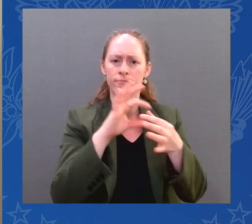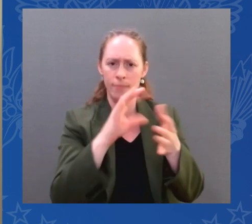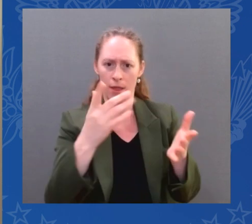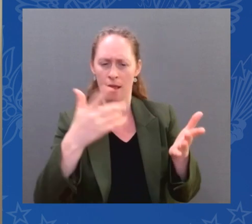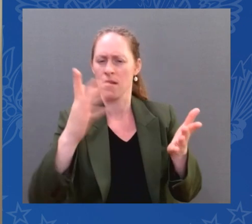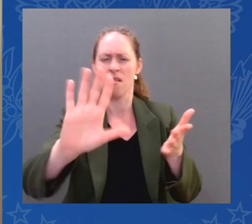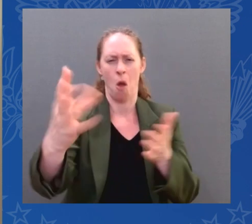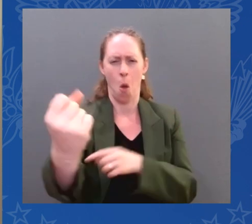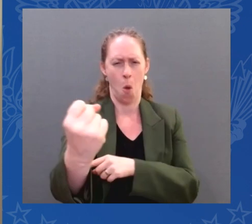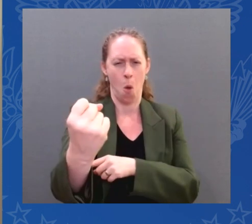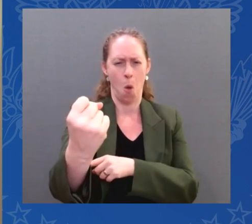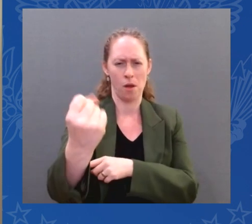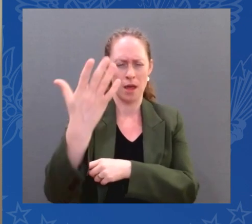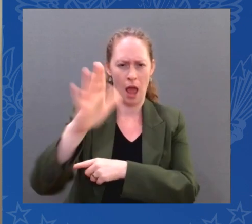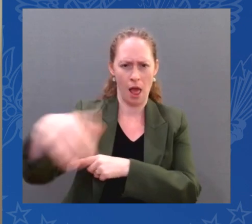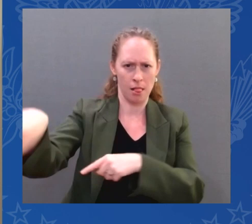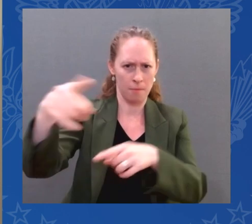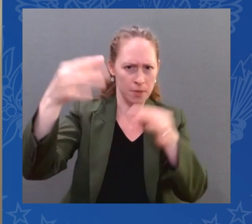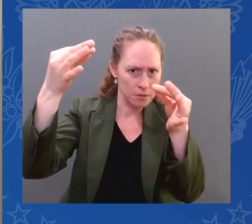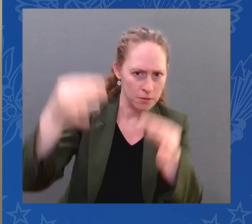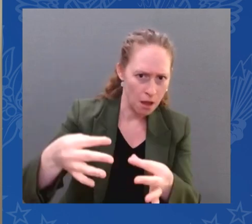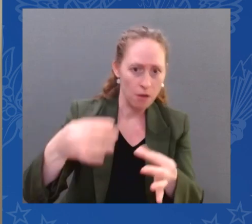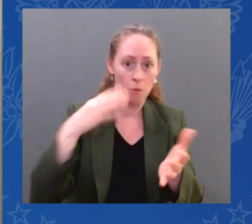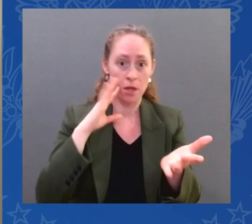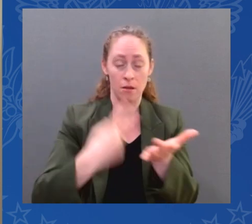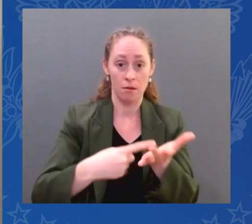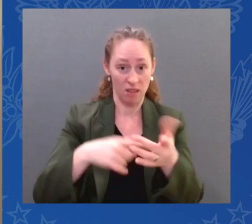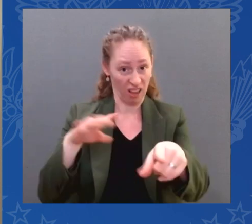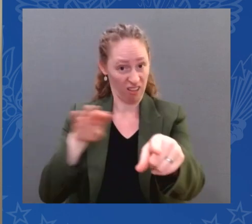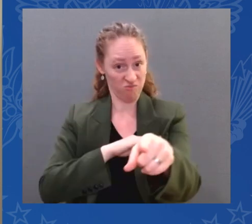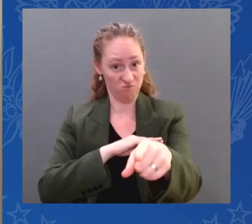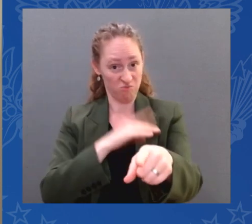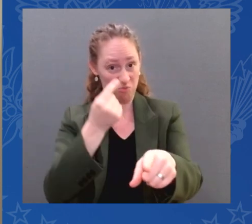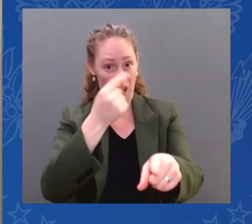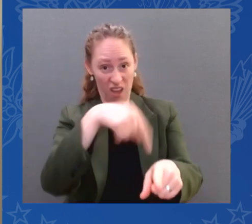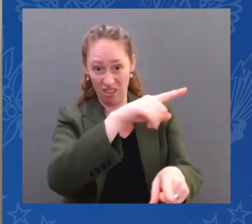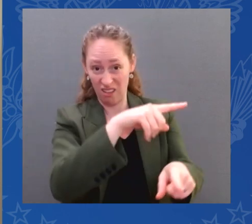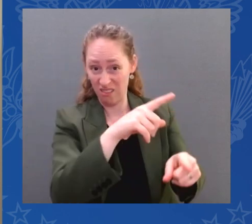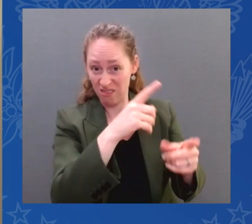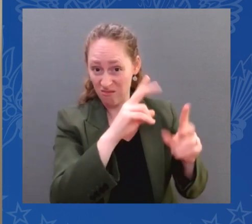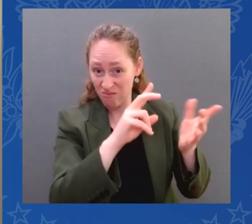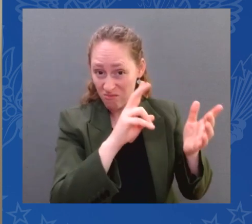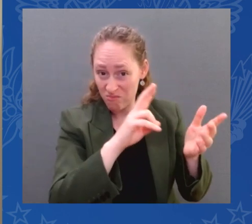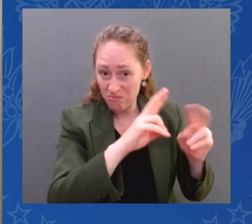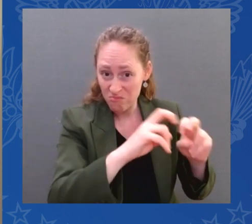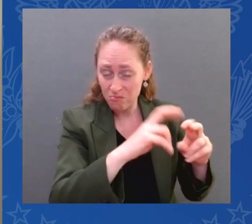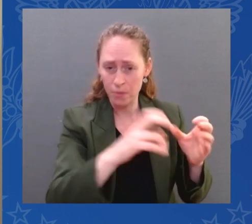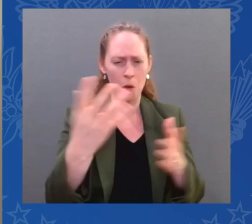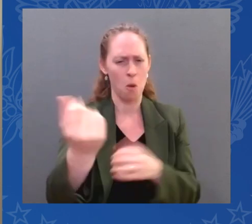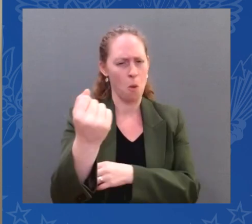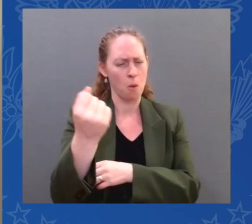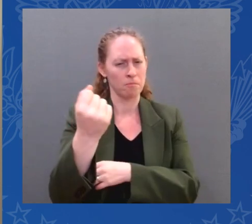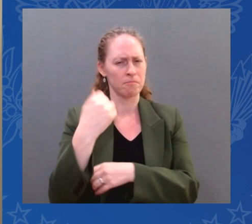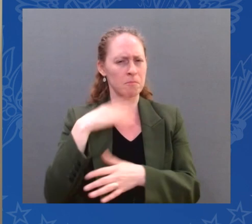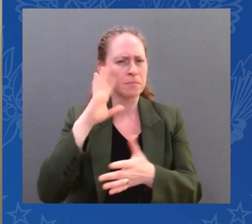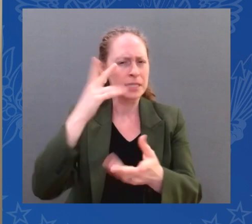And then I'll speak to it. The Press: Mr. President, are you accounting -- I know you're looking for more money from Congress